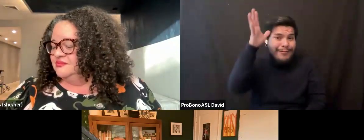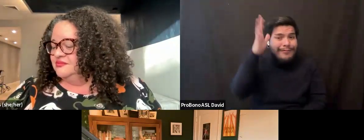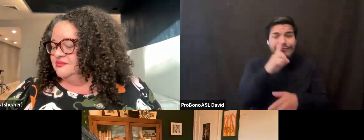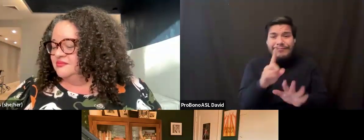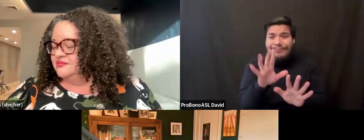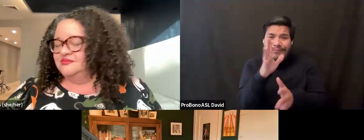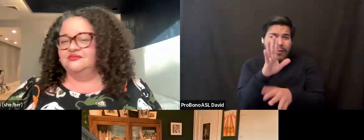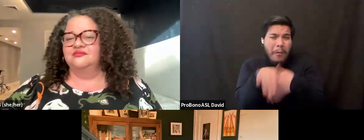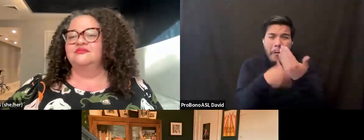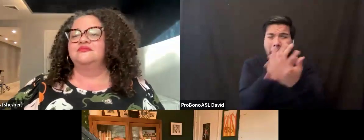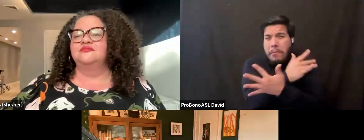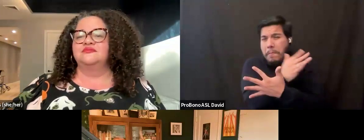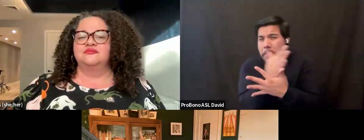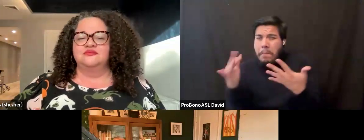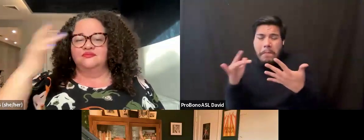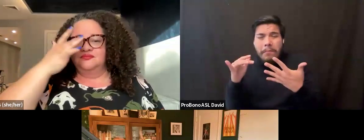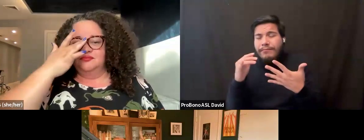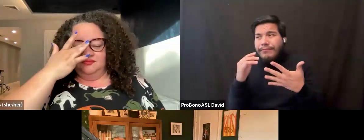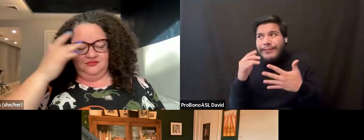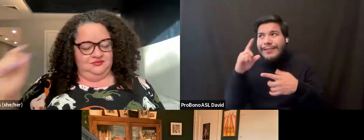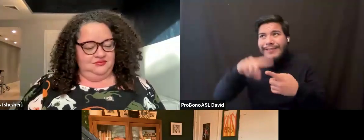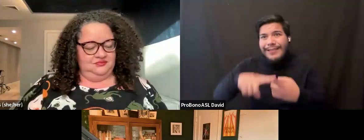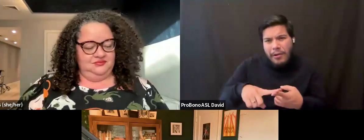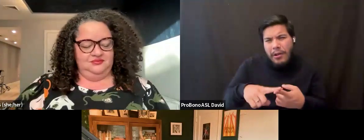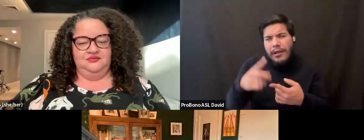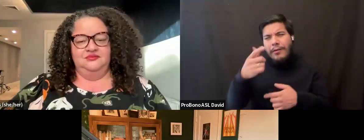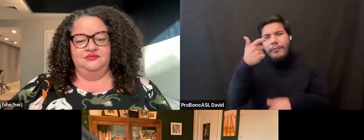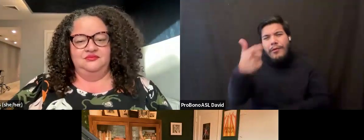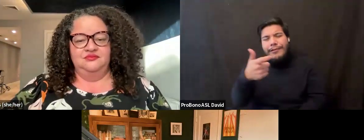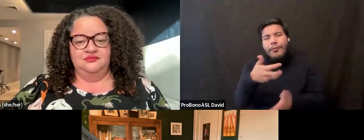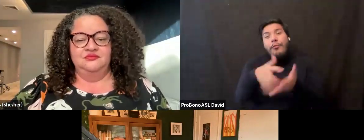I think until I saw the rough cut, which was also the final cut,